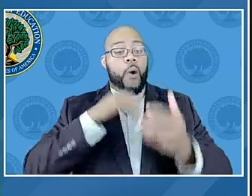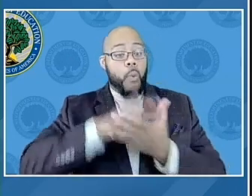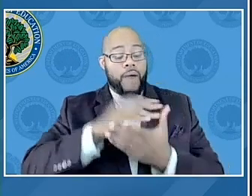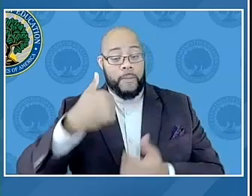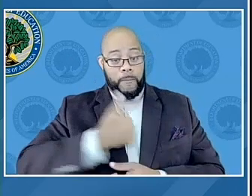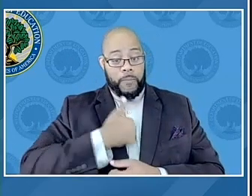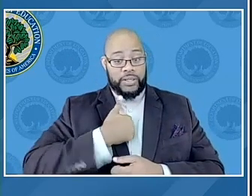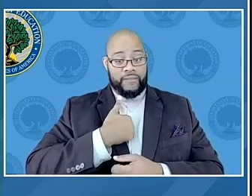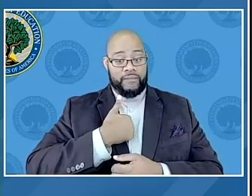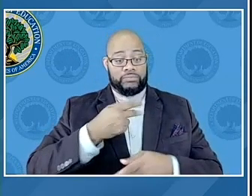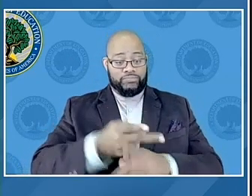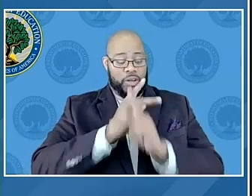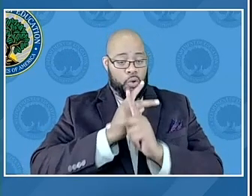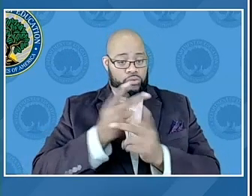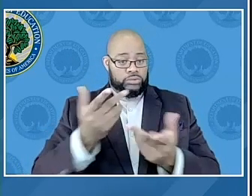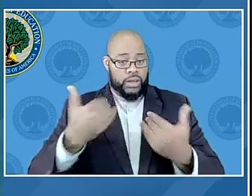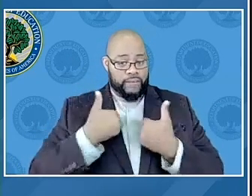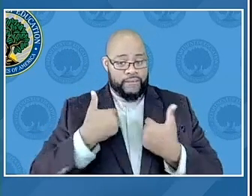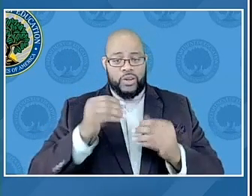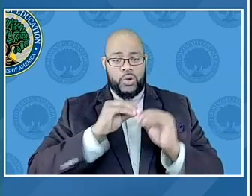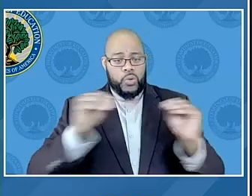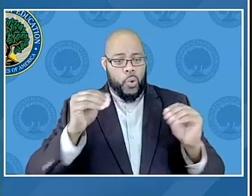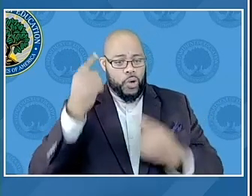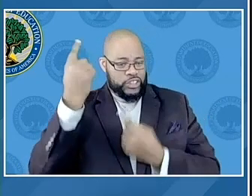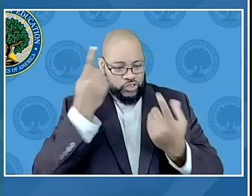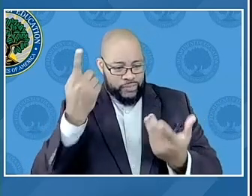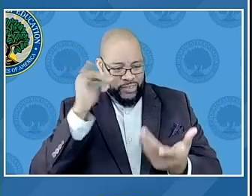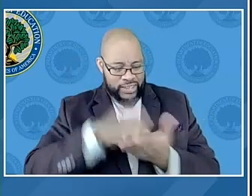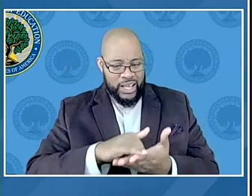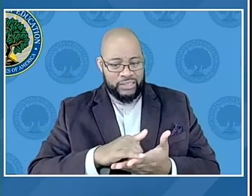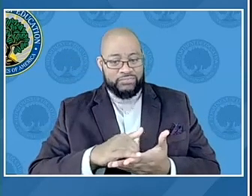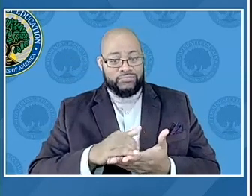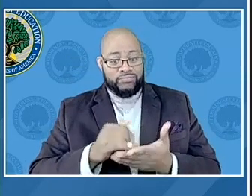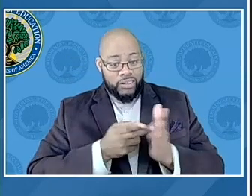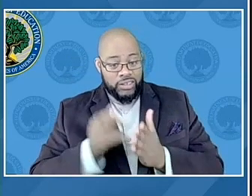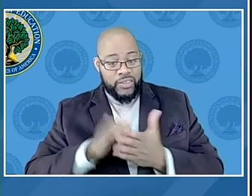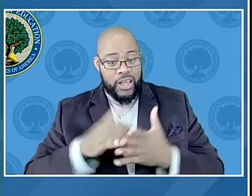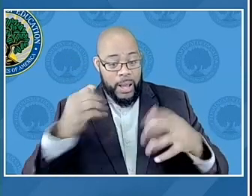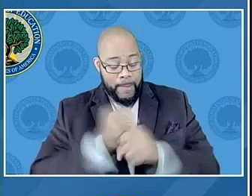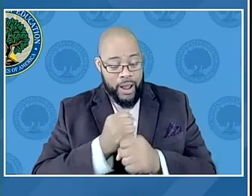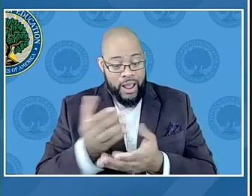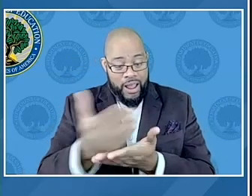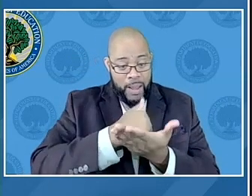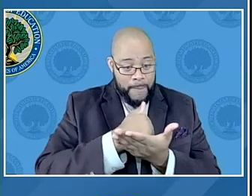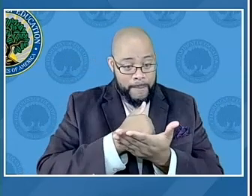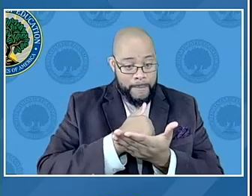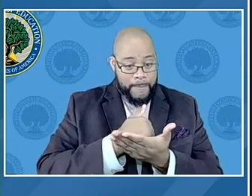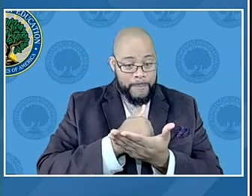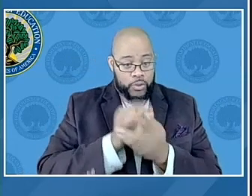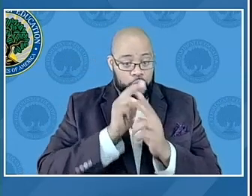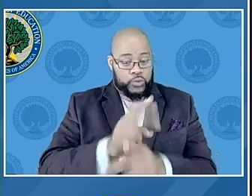In fact, our combined incomes are utilized for that calculation and it's applied